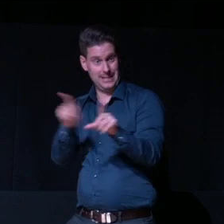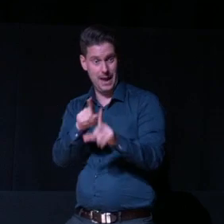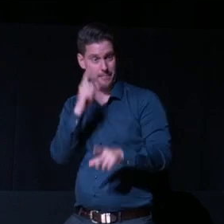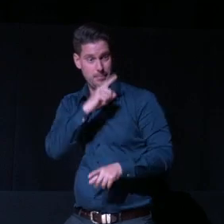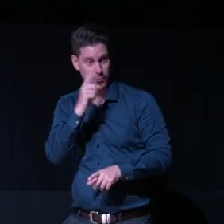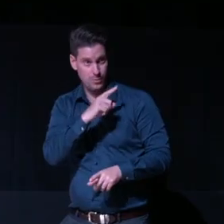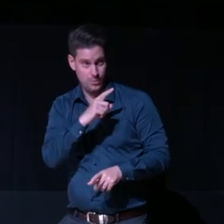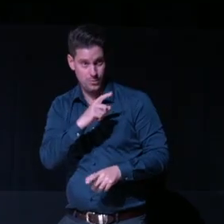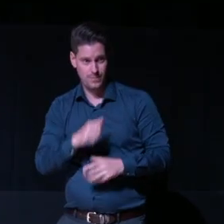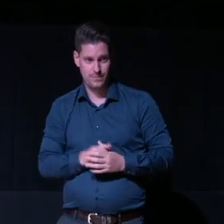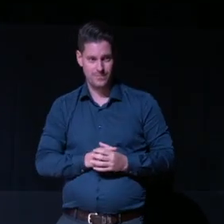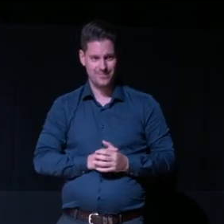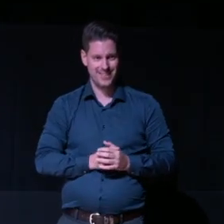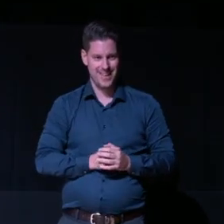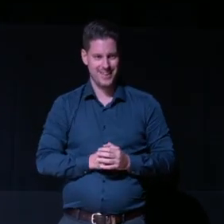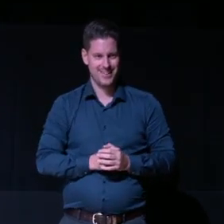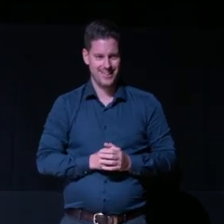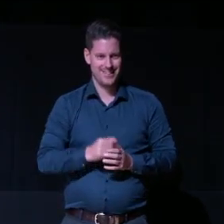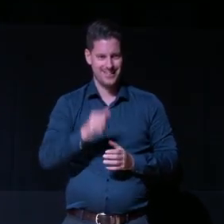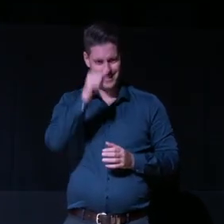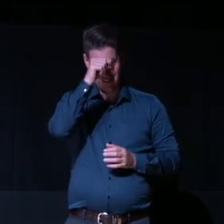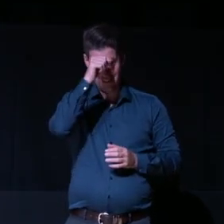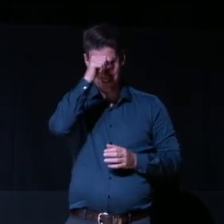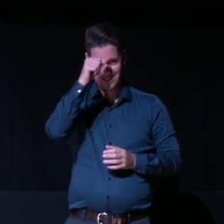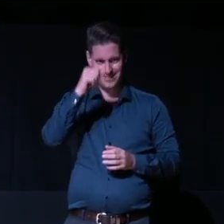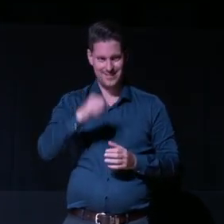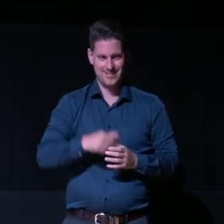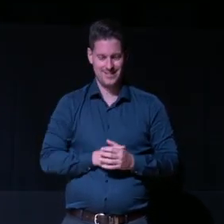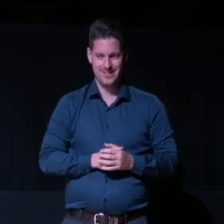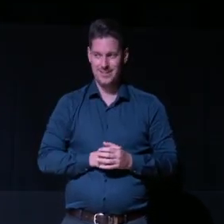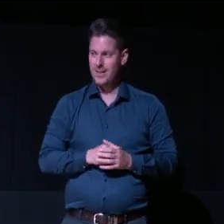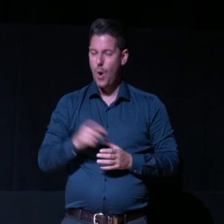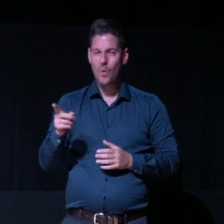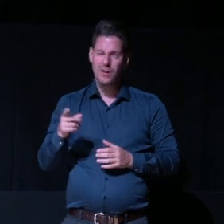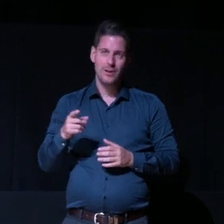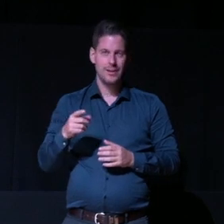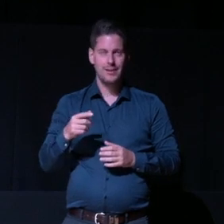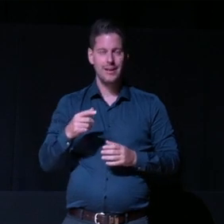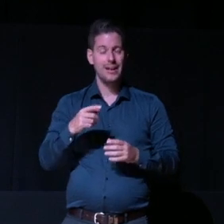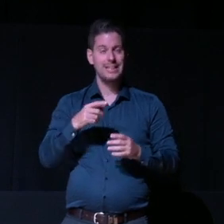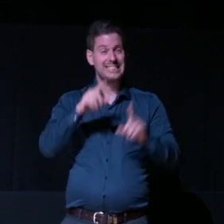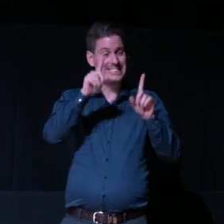Yes and no, I suppose. It sort of became a totally different thing because it's a parody.